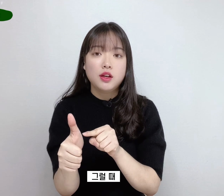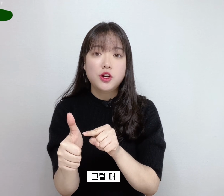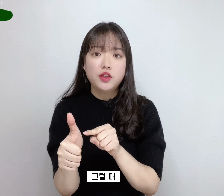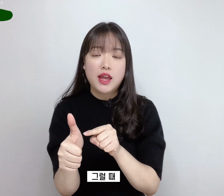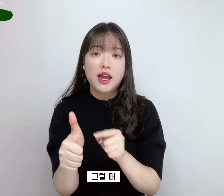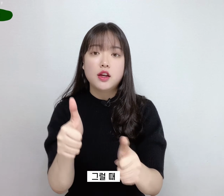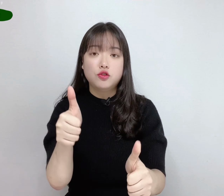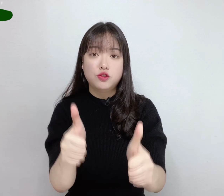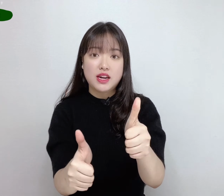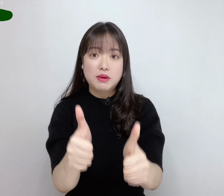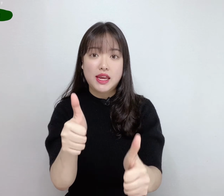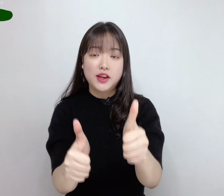at that time